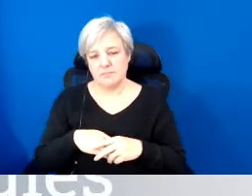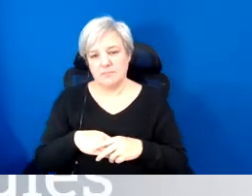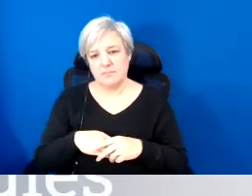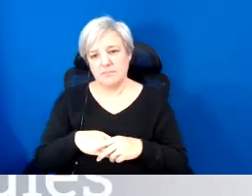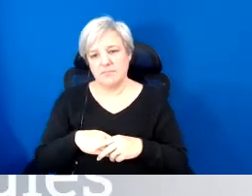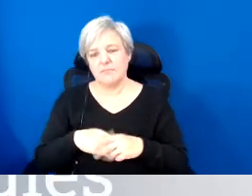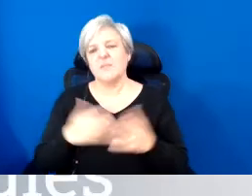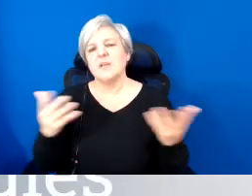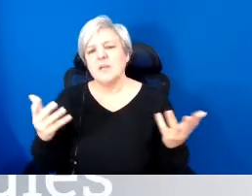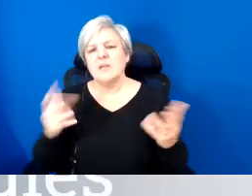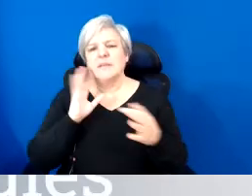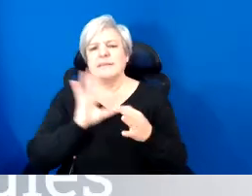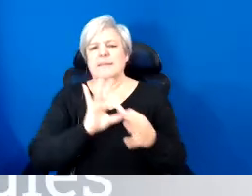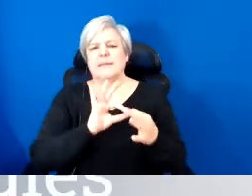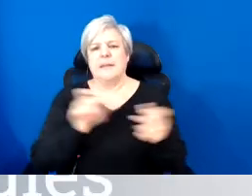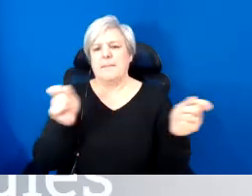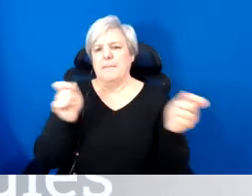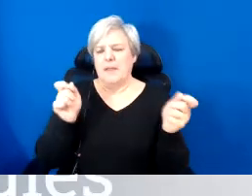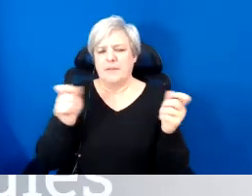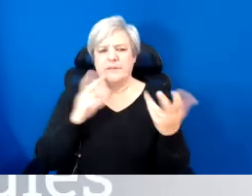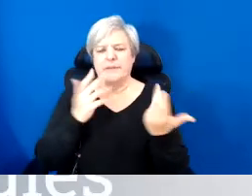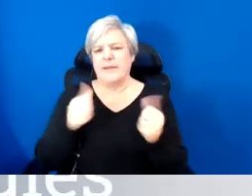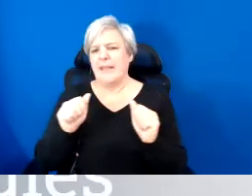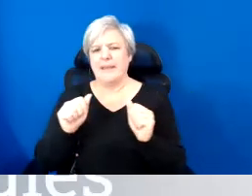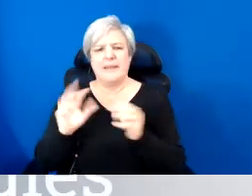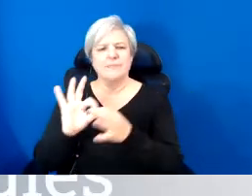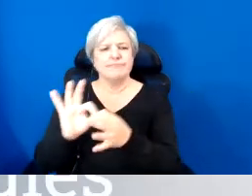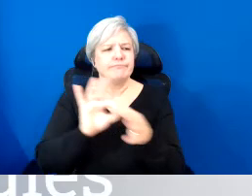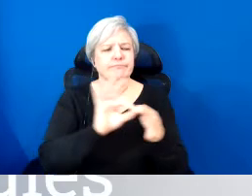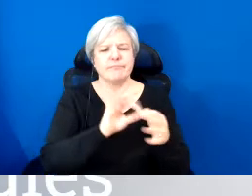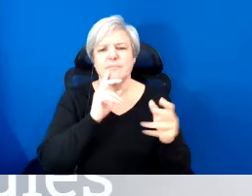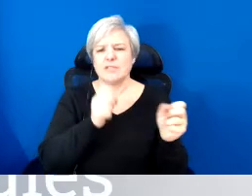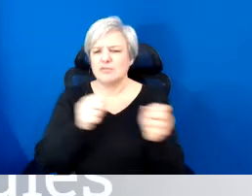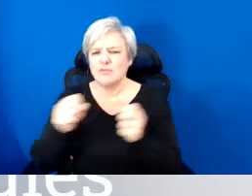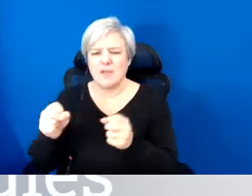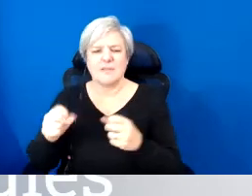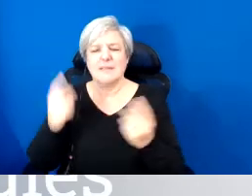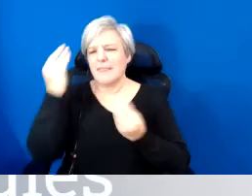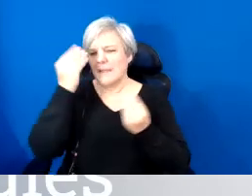So in regard to managing relationships, IT and strategies, things to think about are planning ahead.